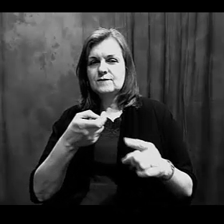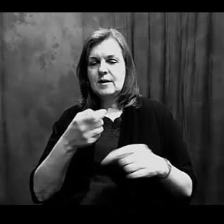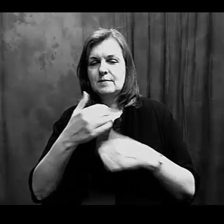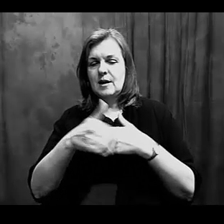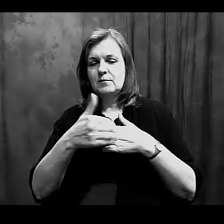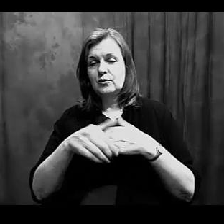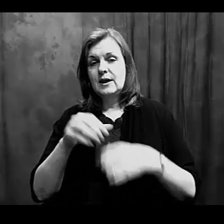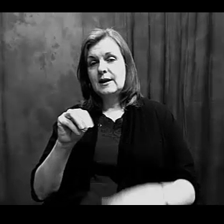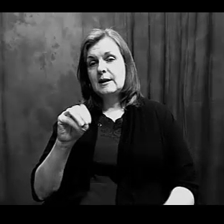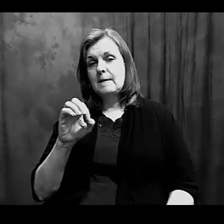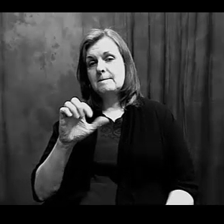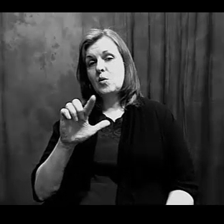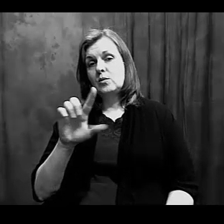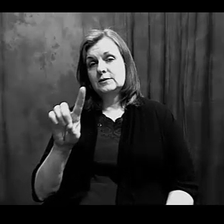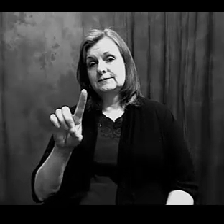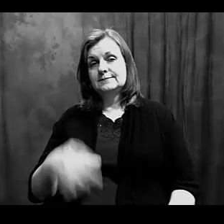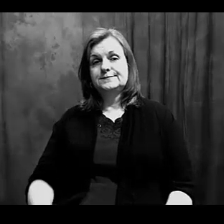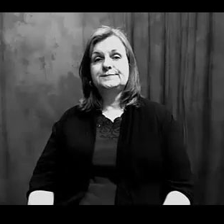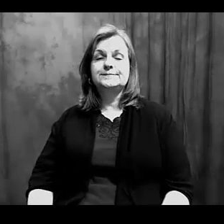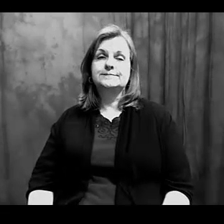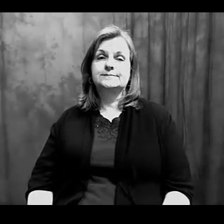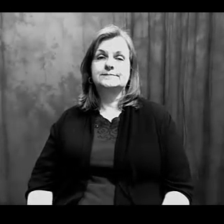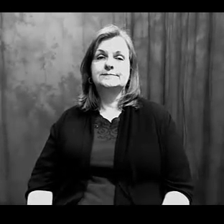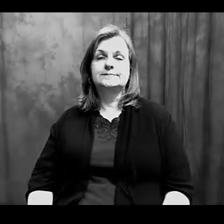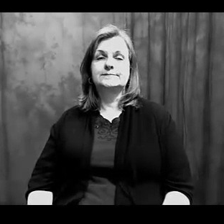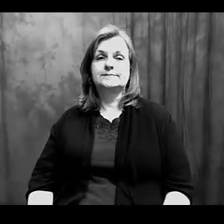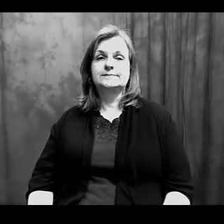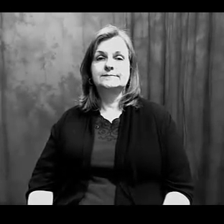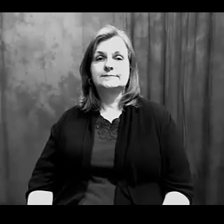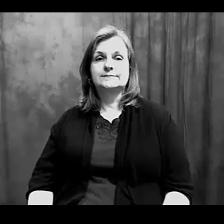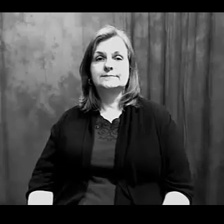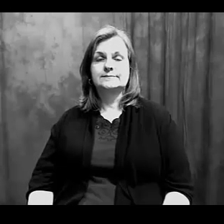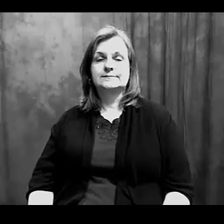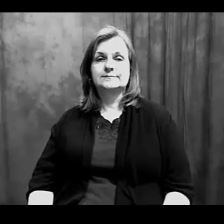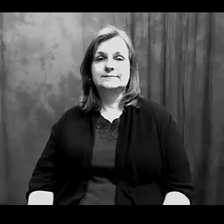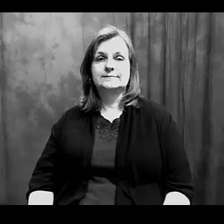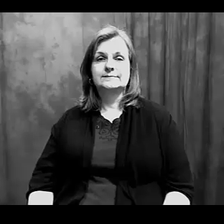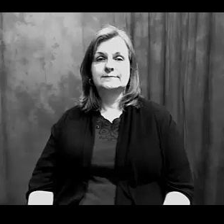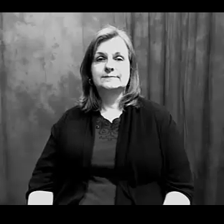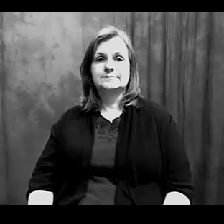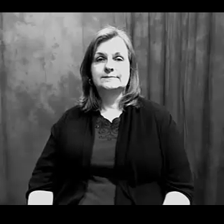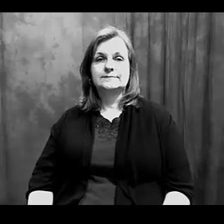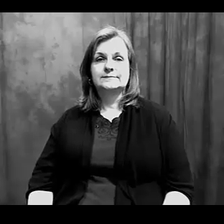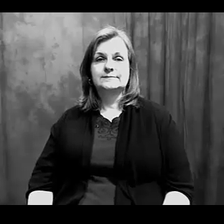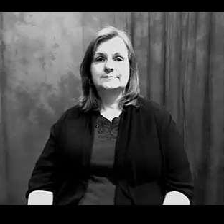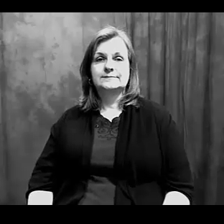an extract from bread molds